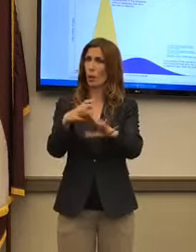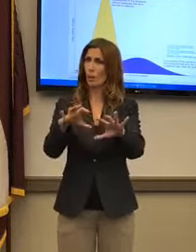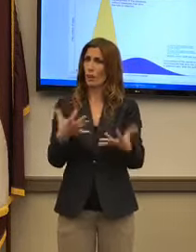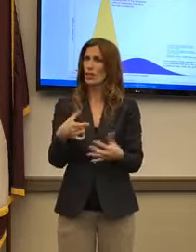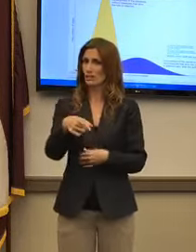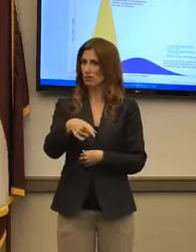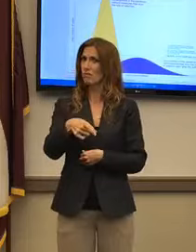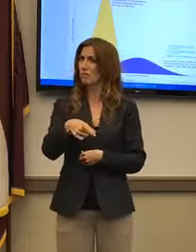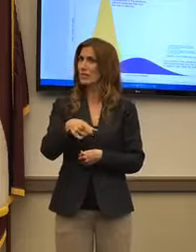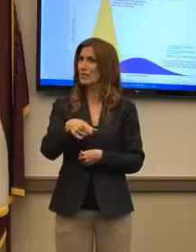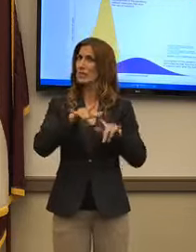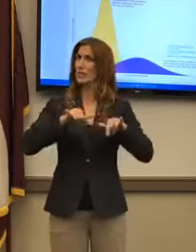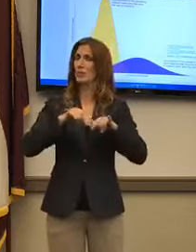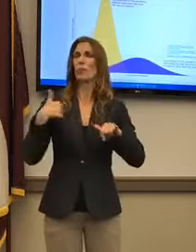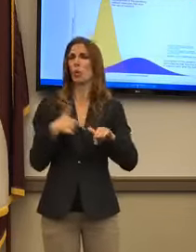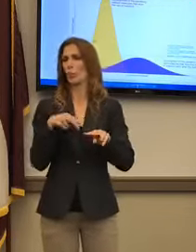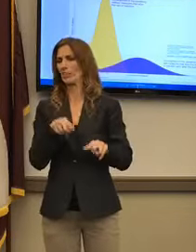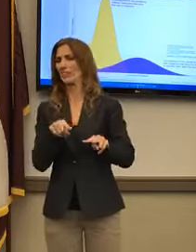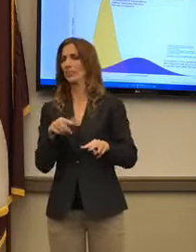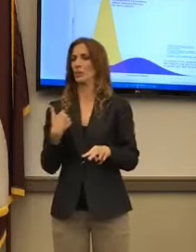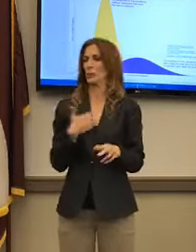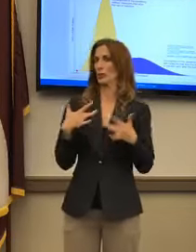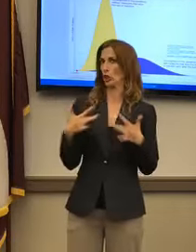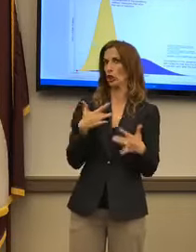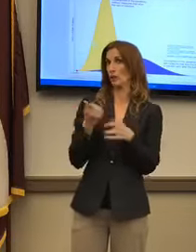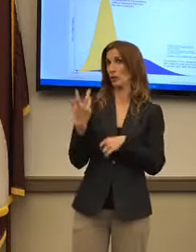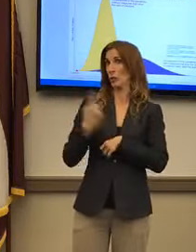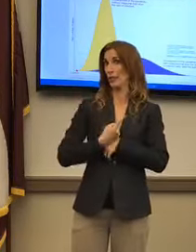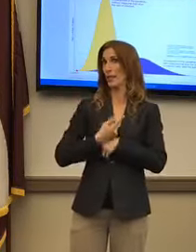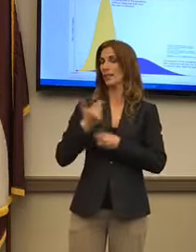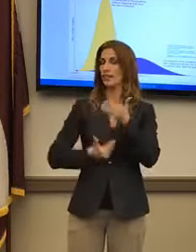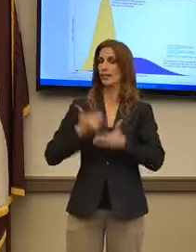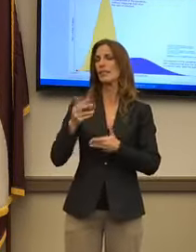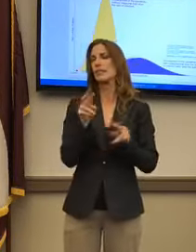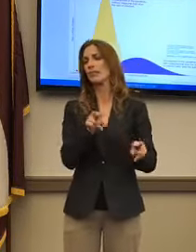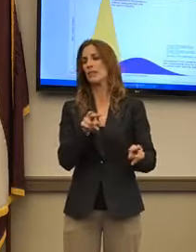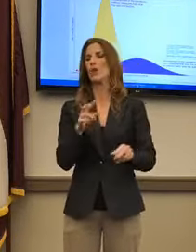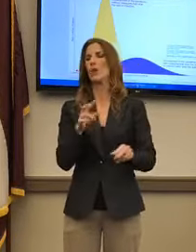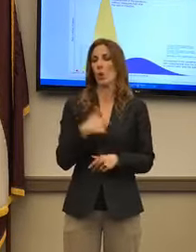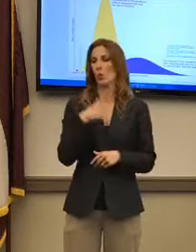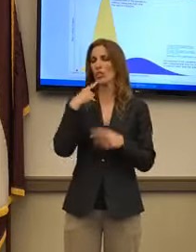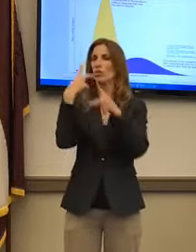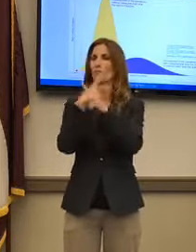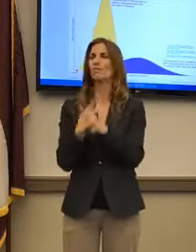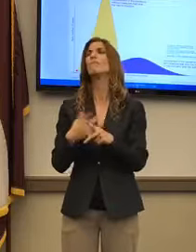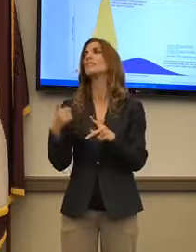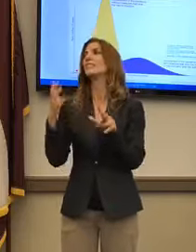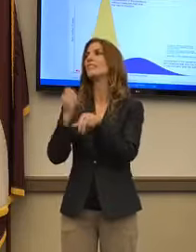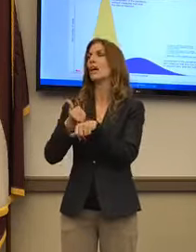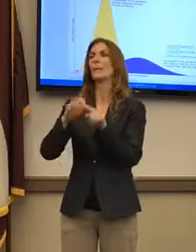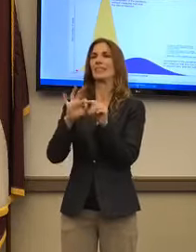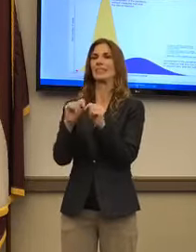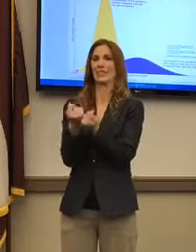about that time we've been worried about it for a couple of days that we started to put together these fast teams these teams that are actually going out and